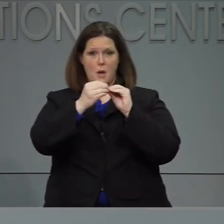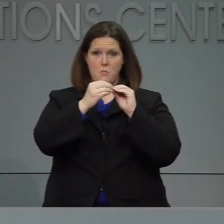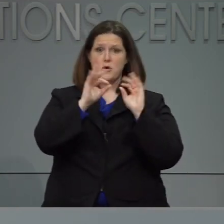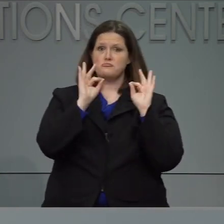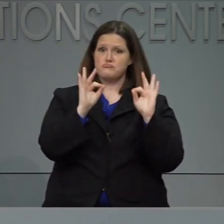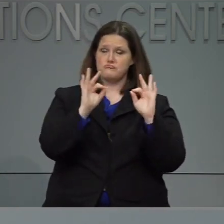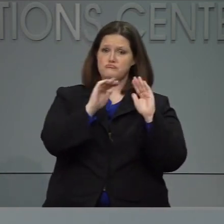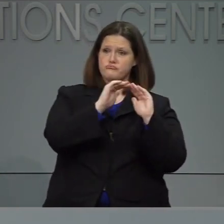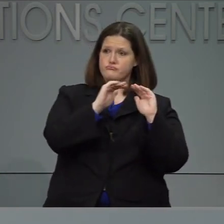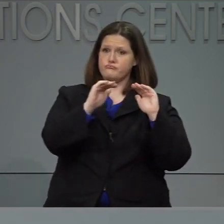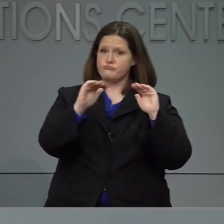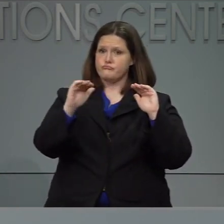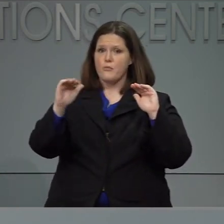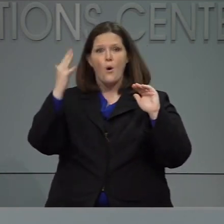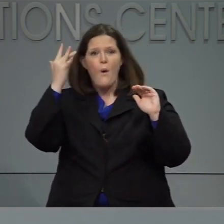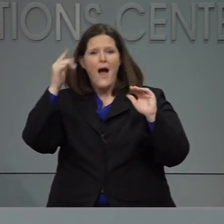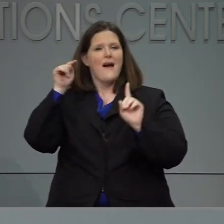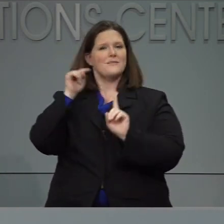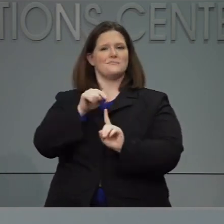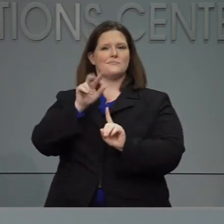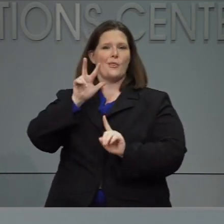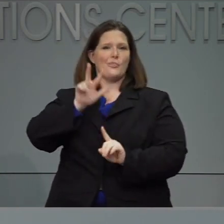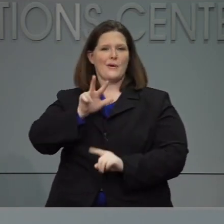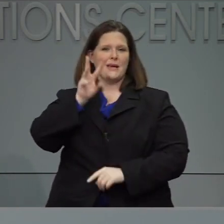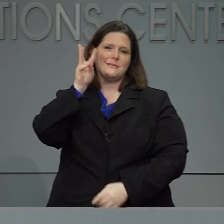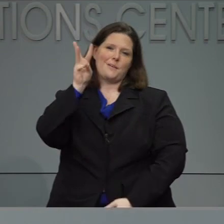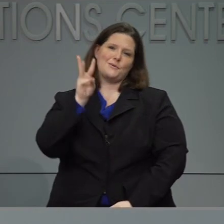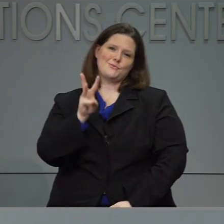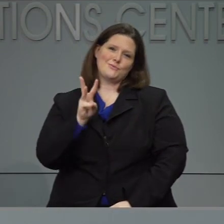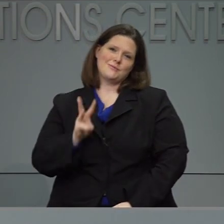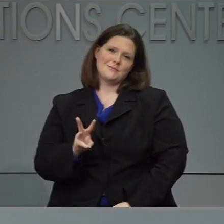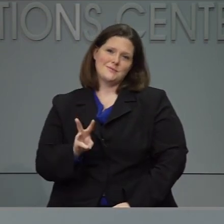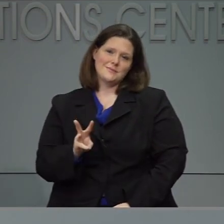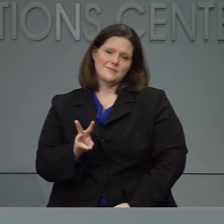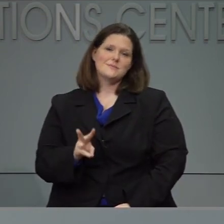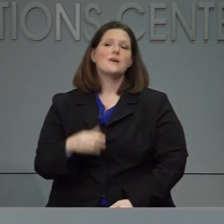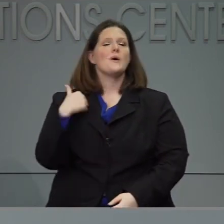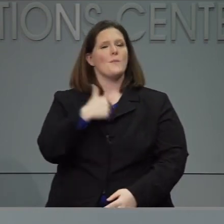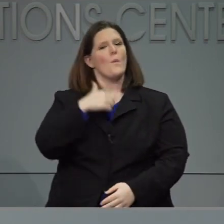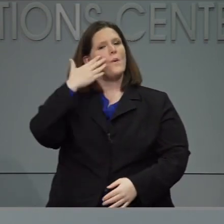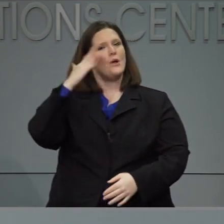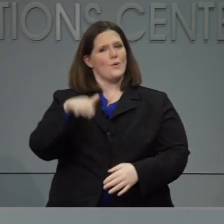THANKS THAT THE 3 W'S. BUT WE KNOW THAT THIS PROGRESS IS FRAGILE.